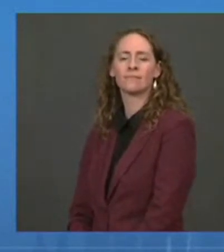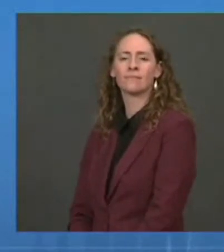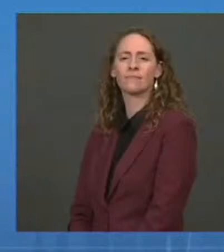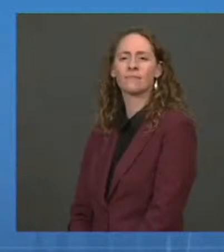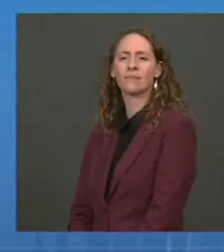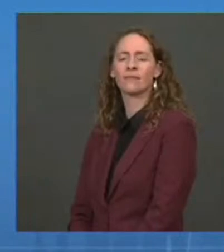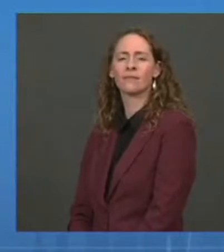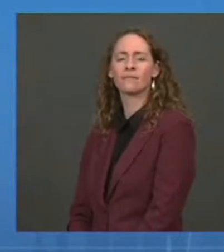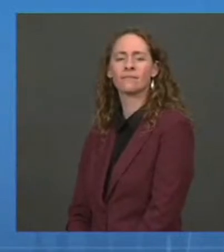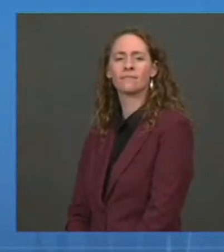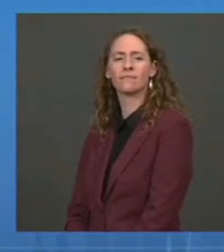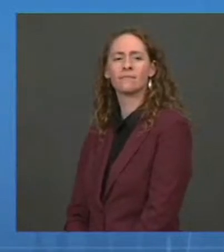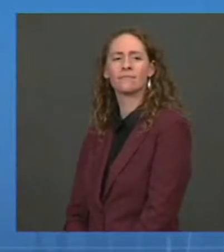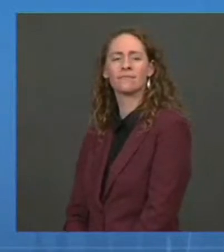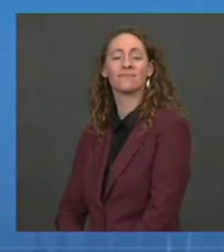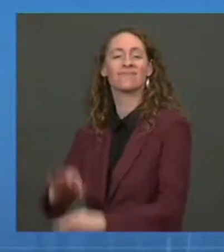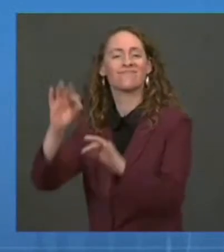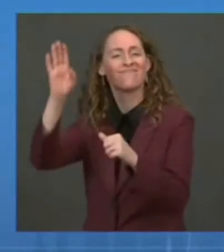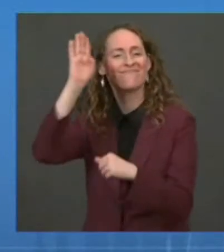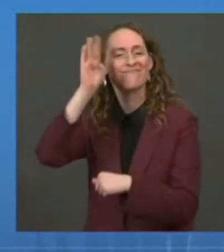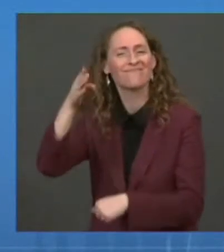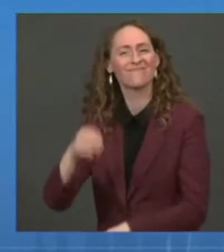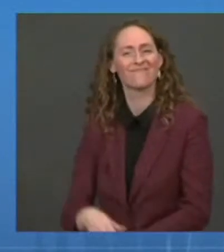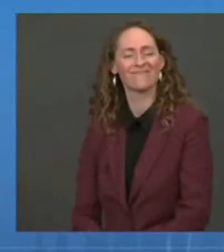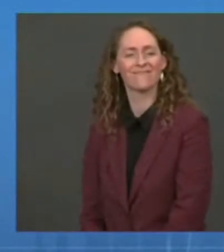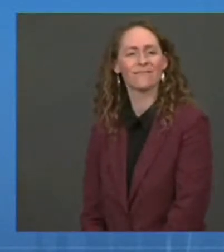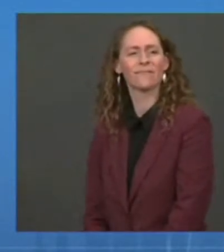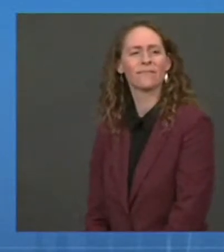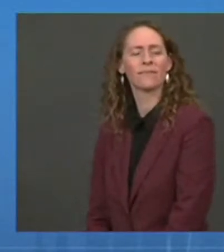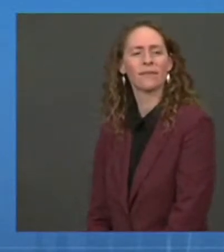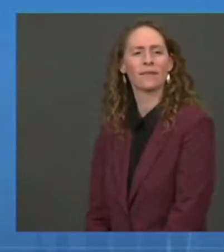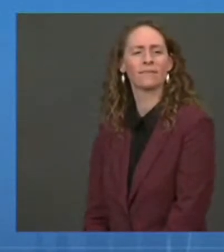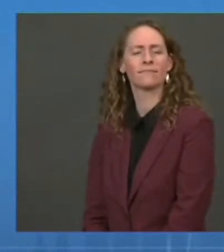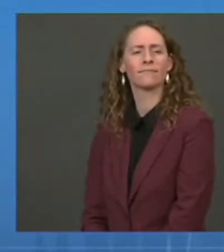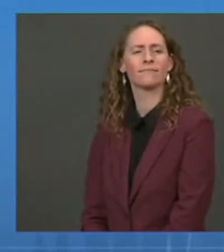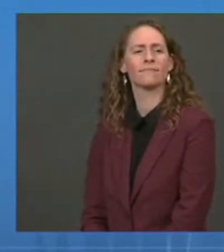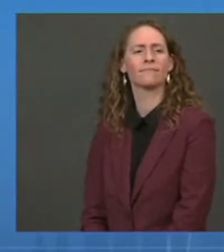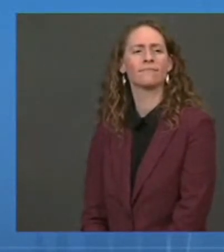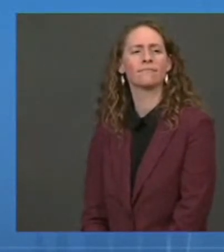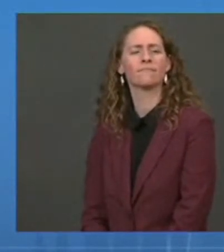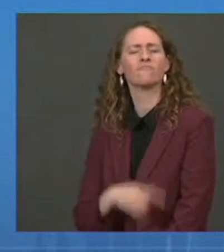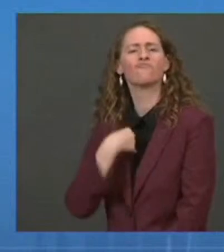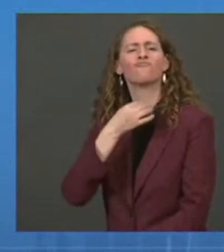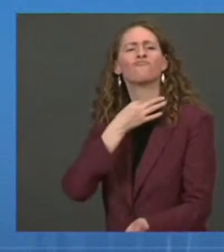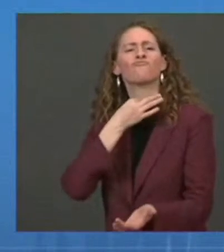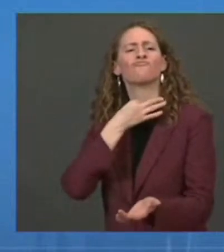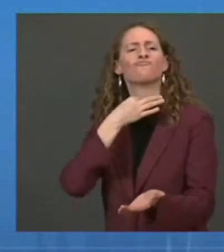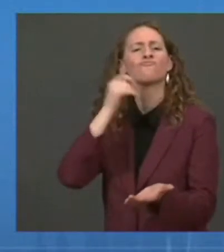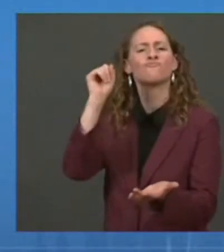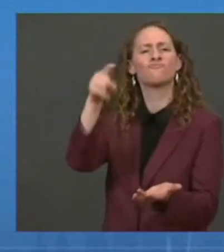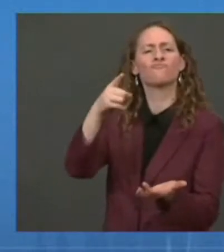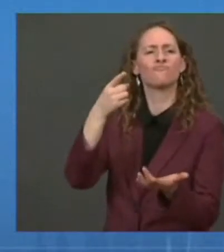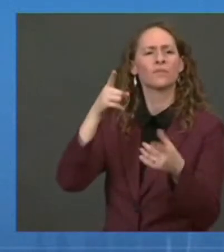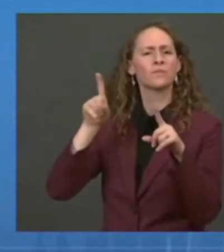NEXT QUESTION. LET'S GO TO RICK AT POLITICO.